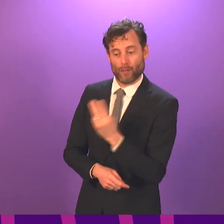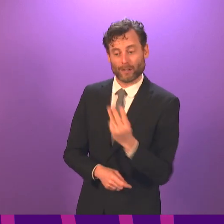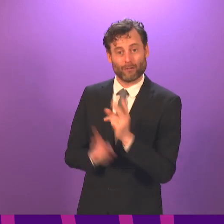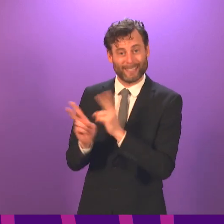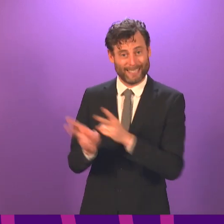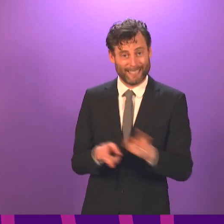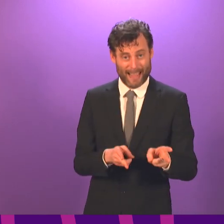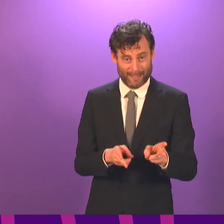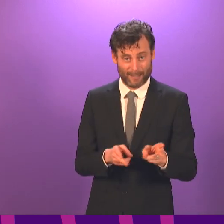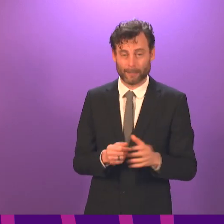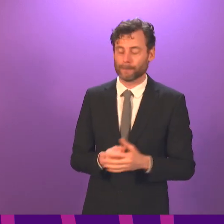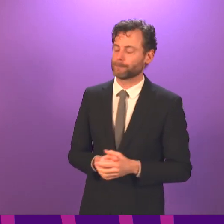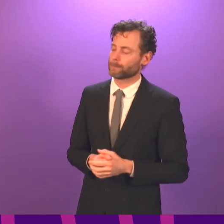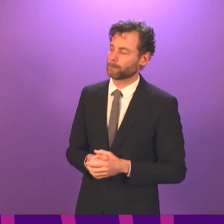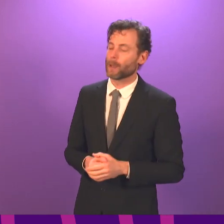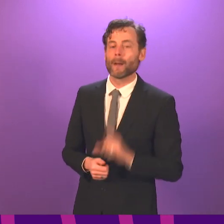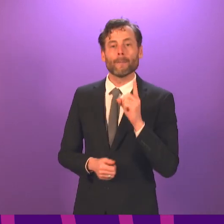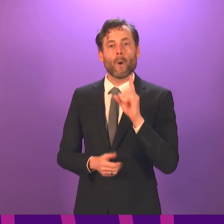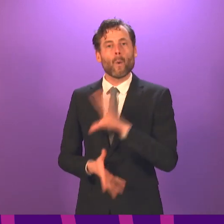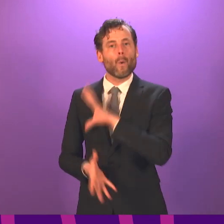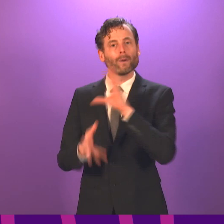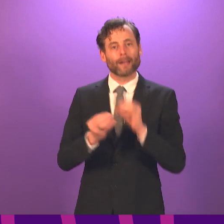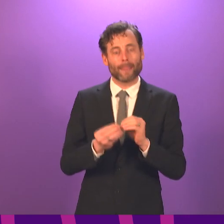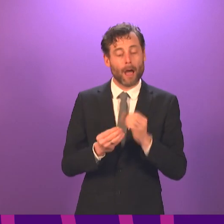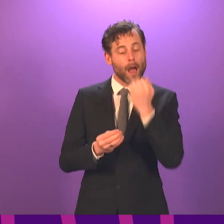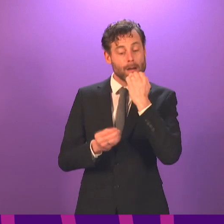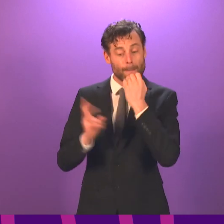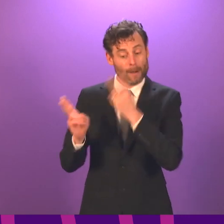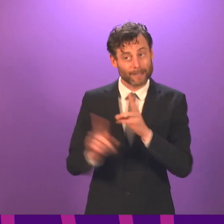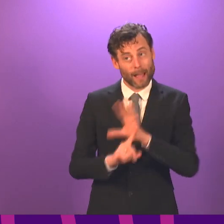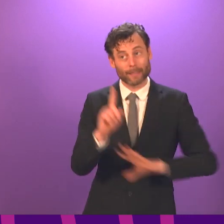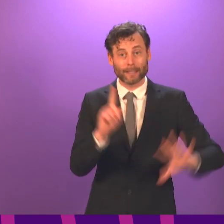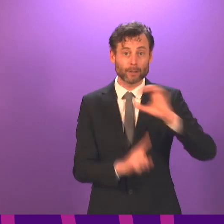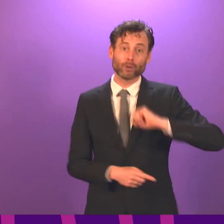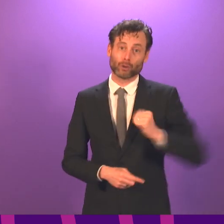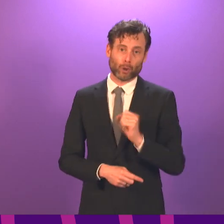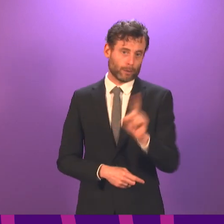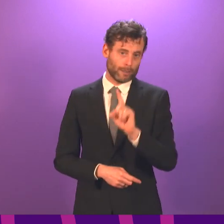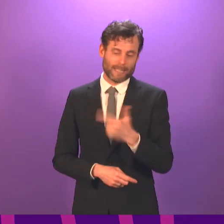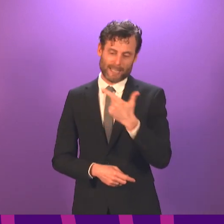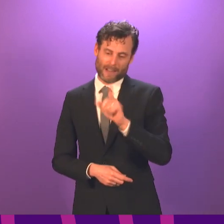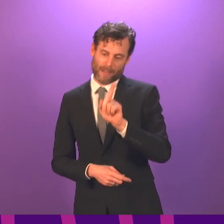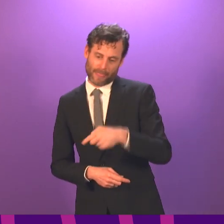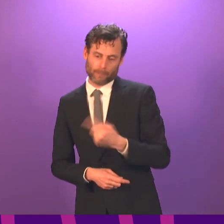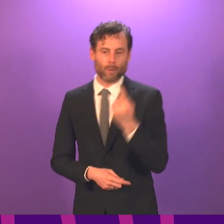have been registered, and the total number of deaths under the daily measurement is now